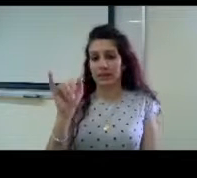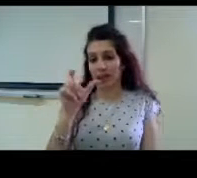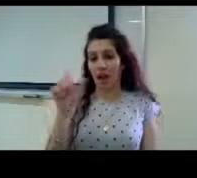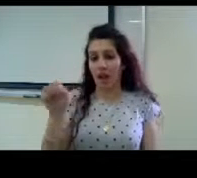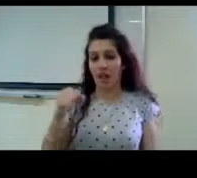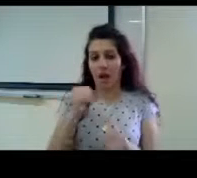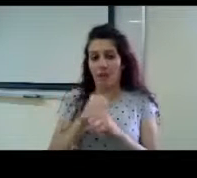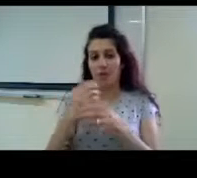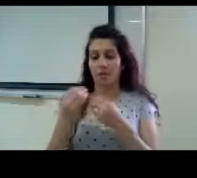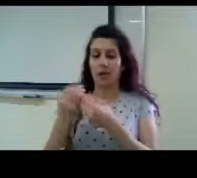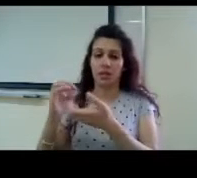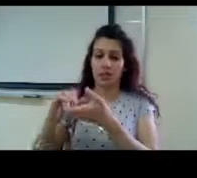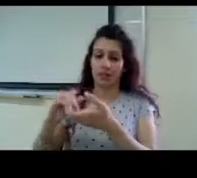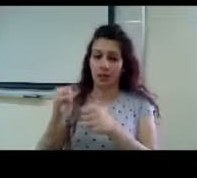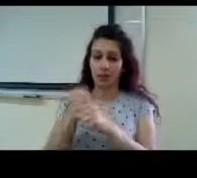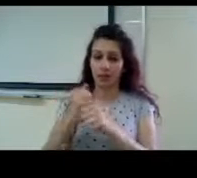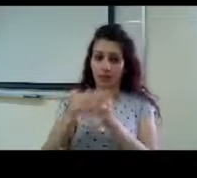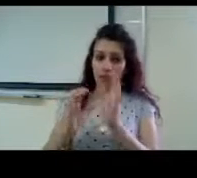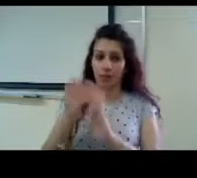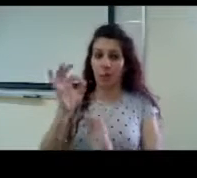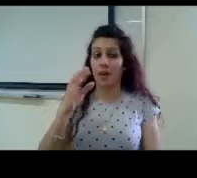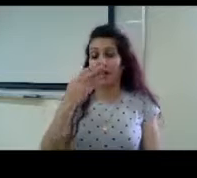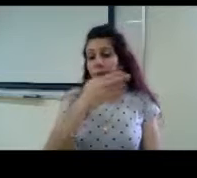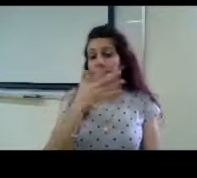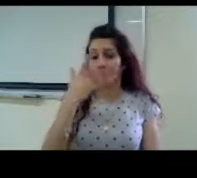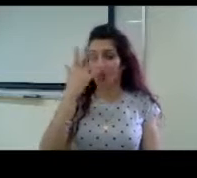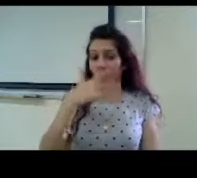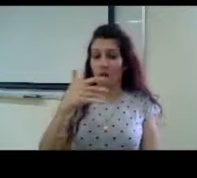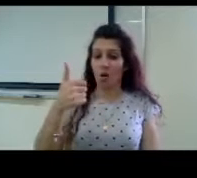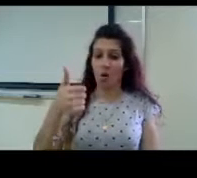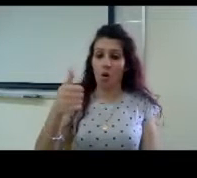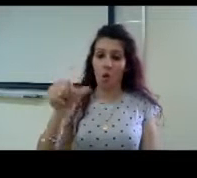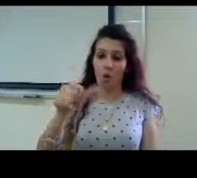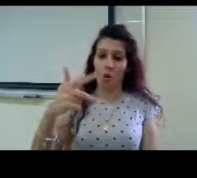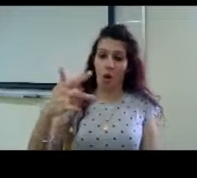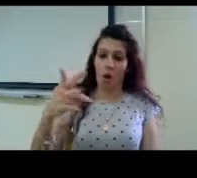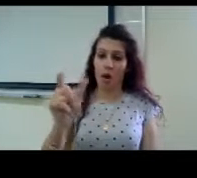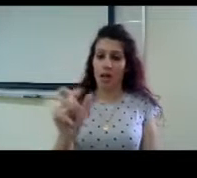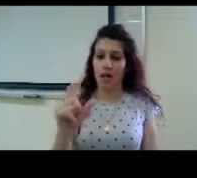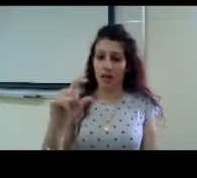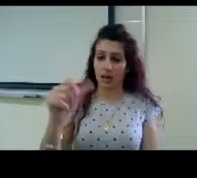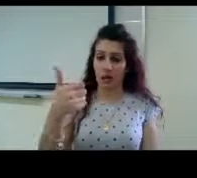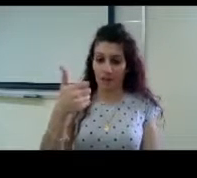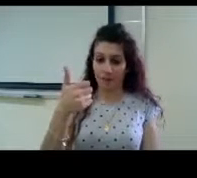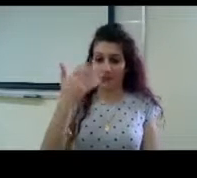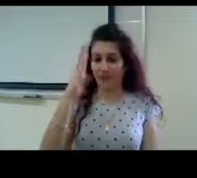working with Vodafone foundation that's using Calibri in a zero rated model and